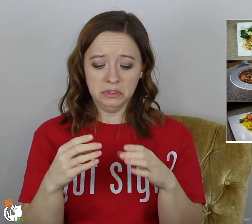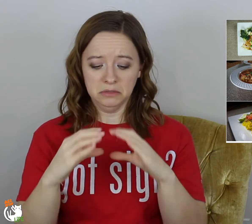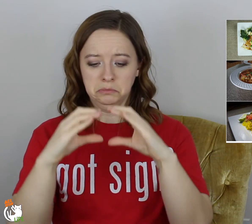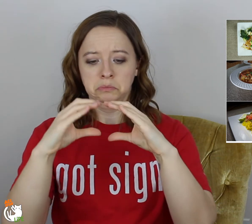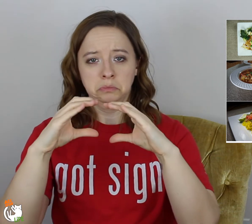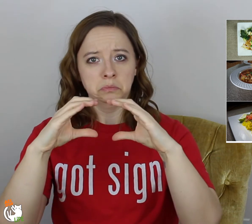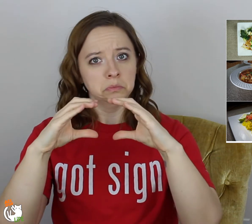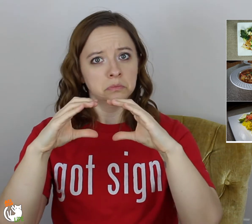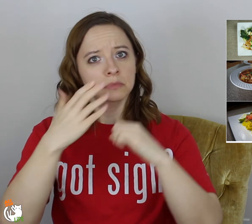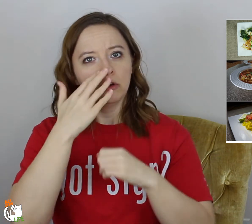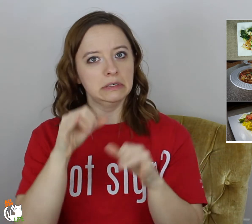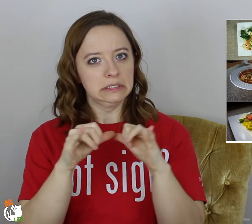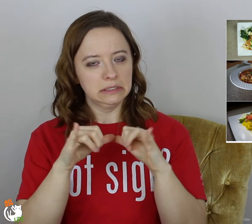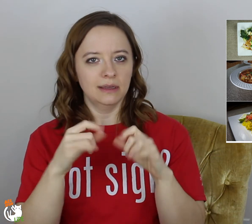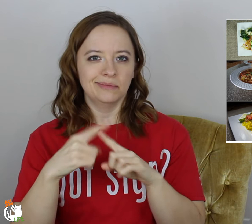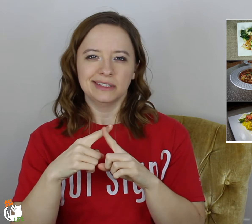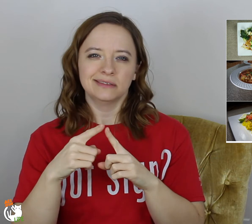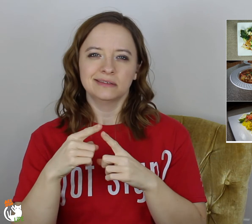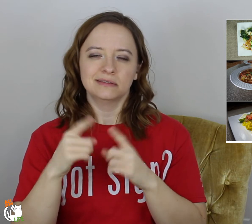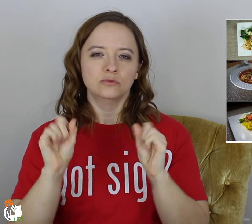The sandwiches were about this big. So I think they were a good size.